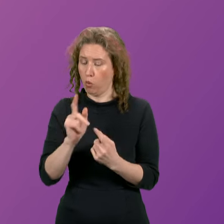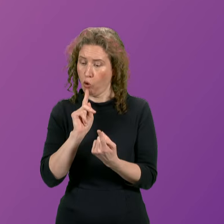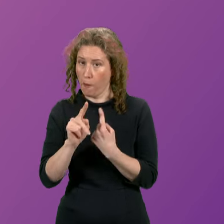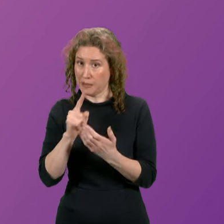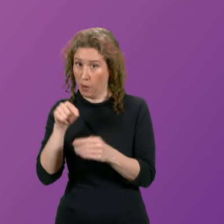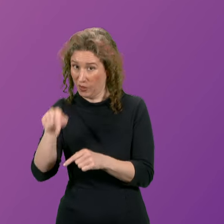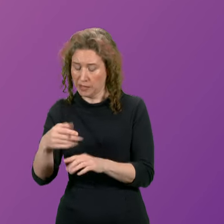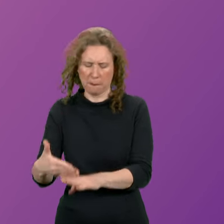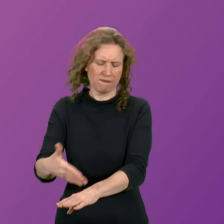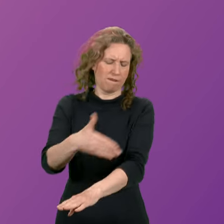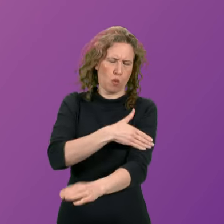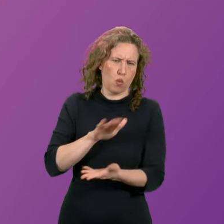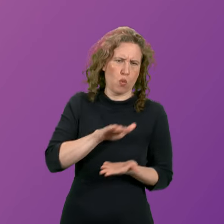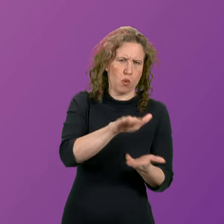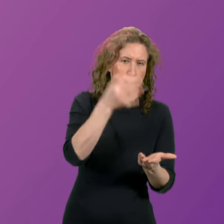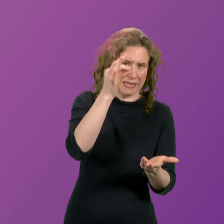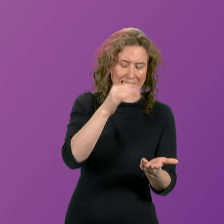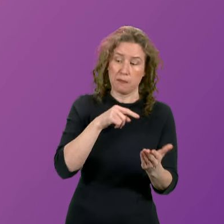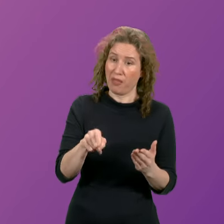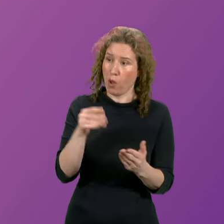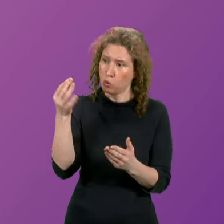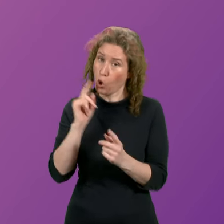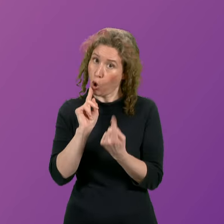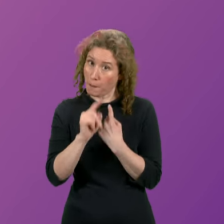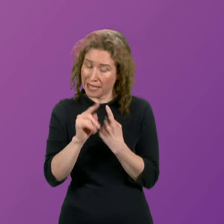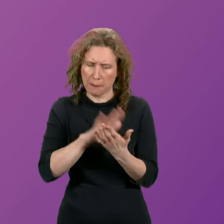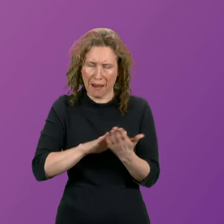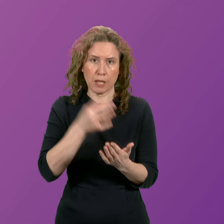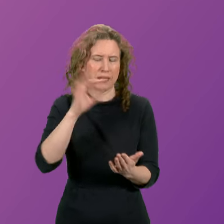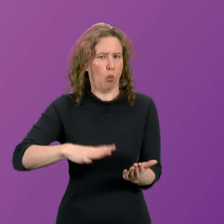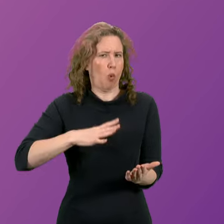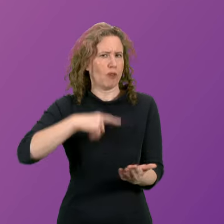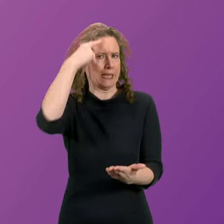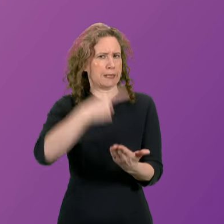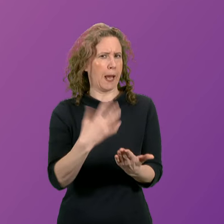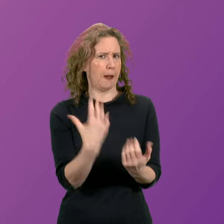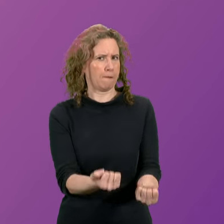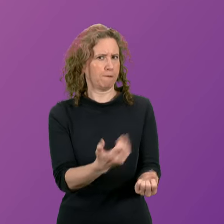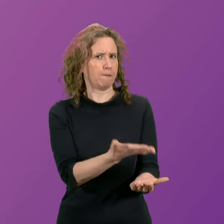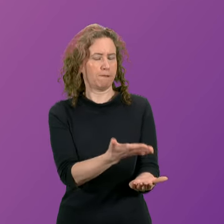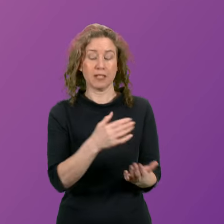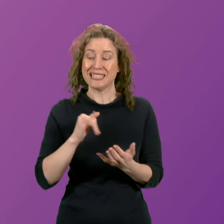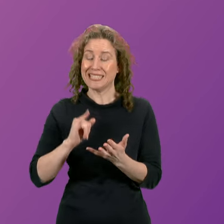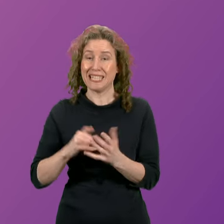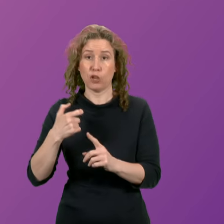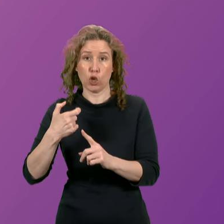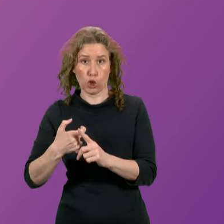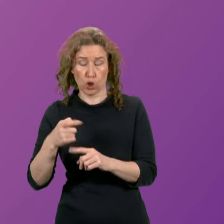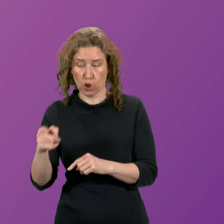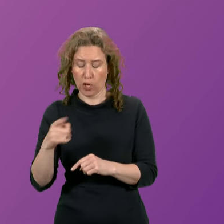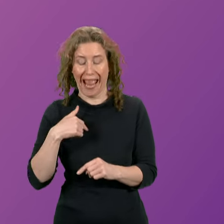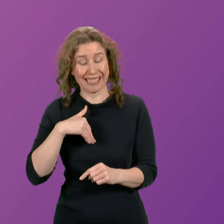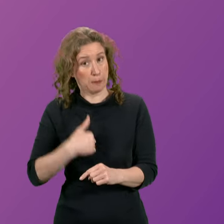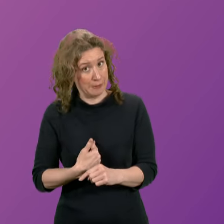it came to the committee, which prejudged it. Stephen Kerr had the good grace to admit that he